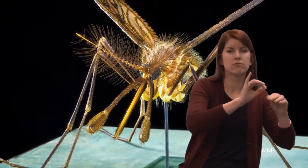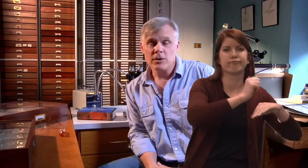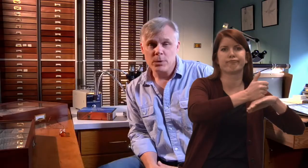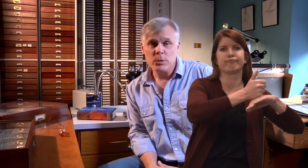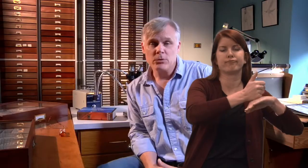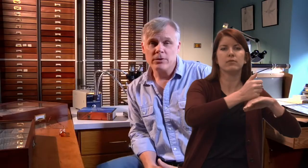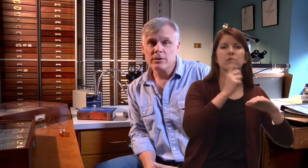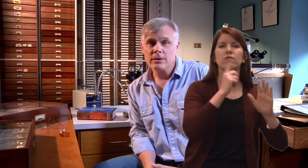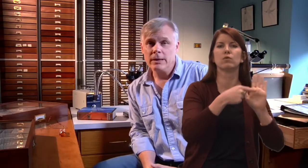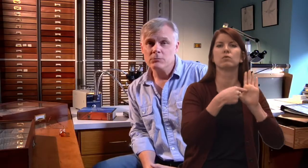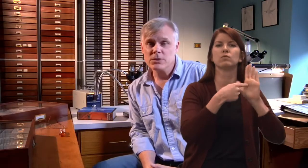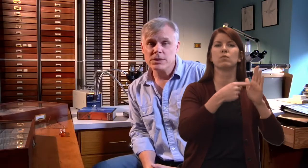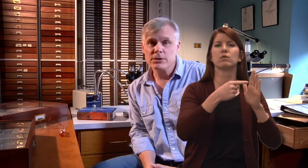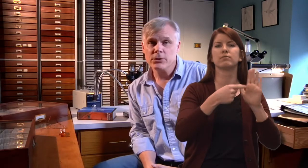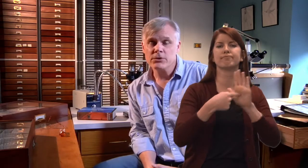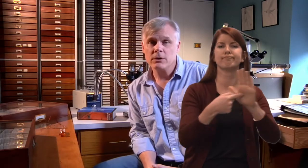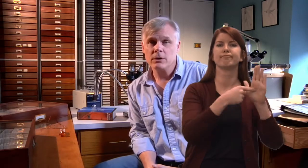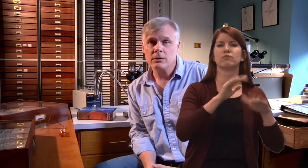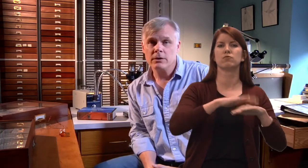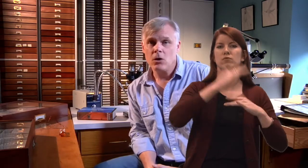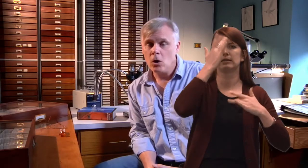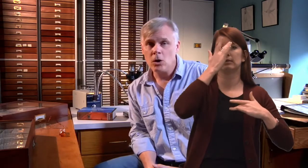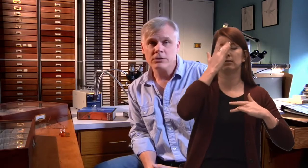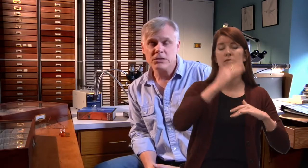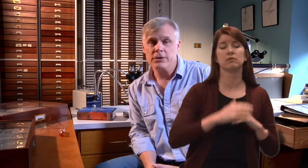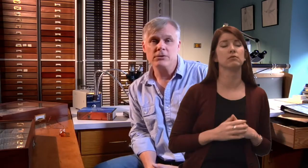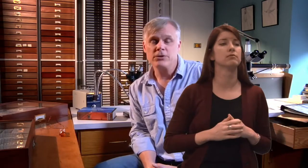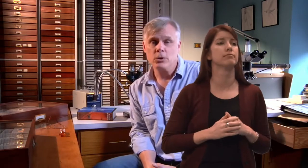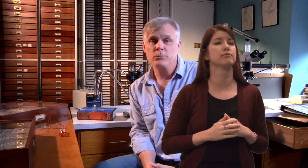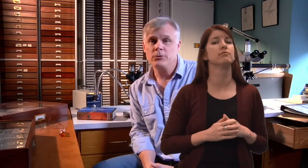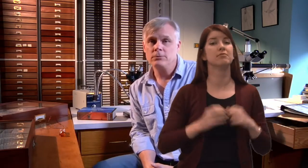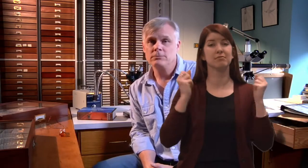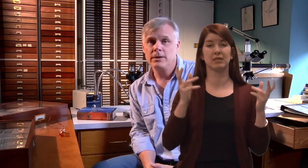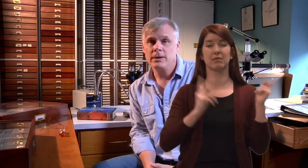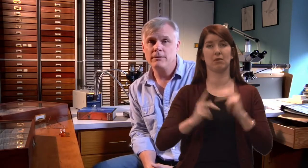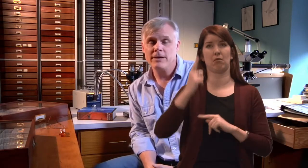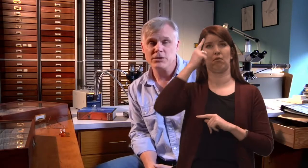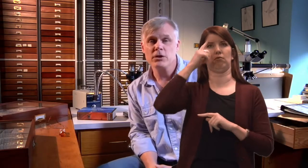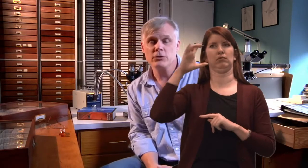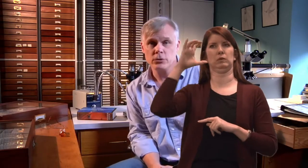A lot of people think that mosquitoes are all entirely harmful and that's not true.